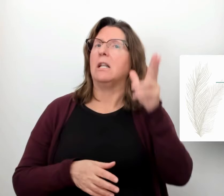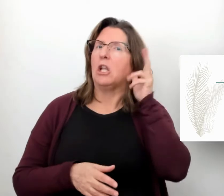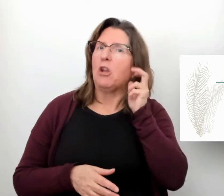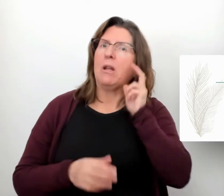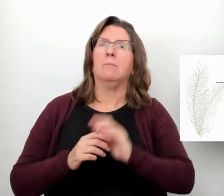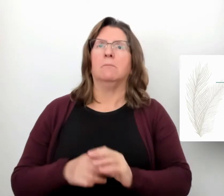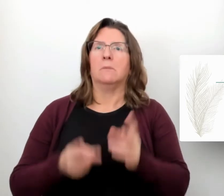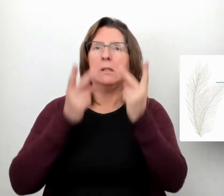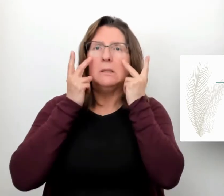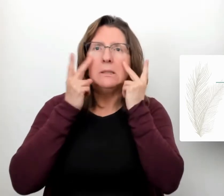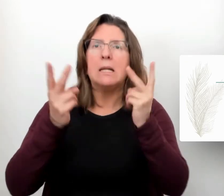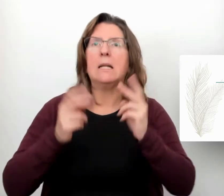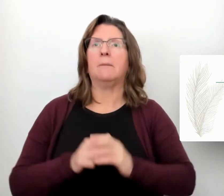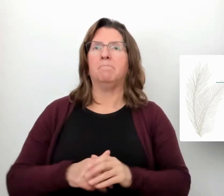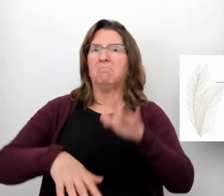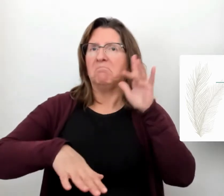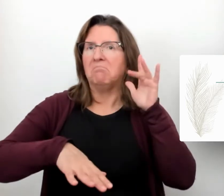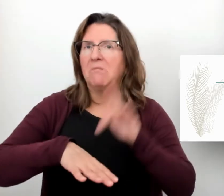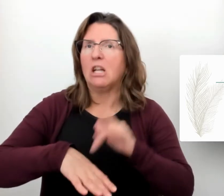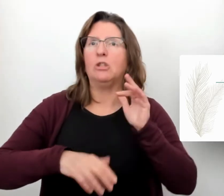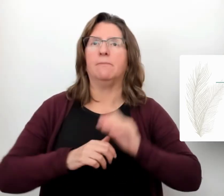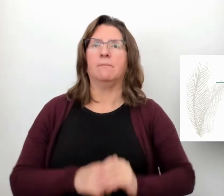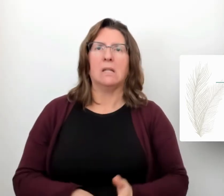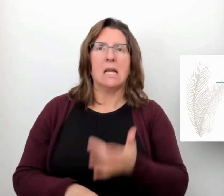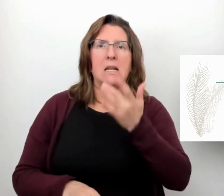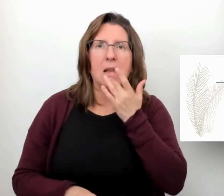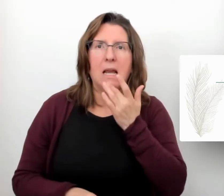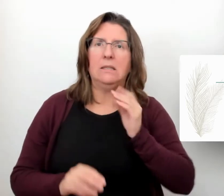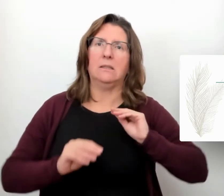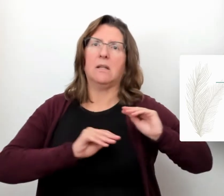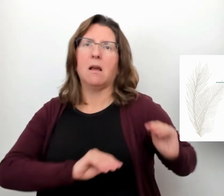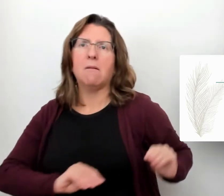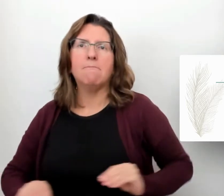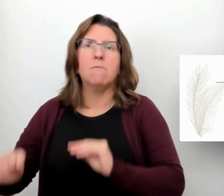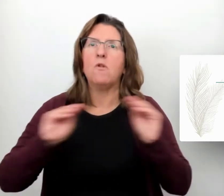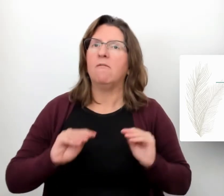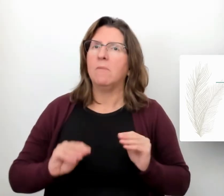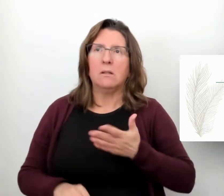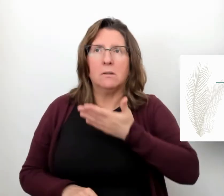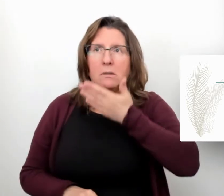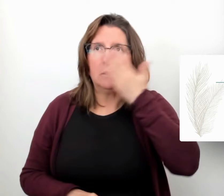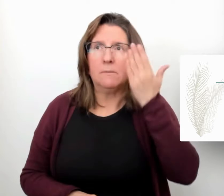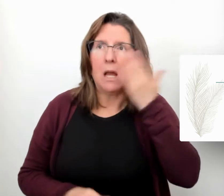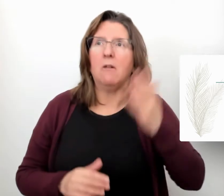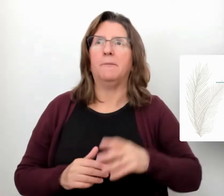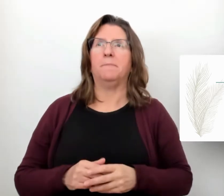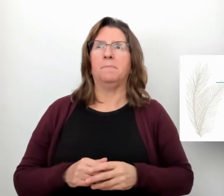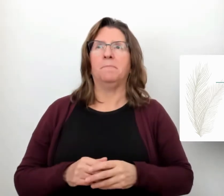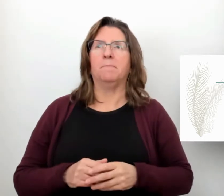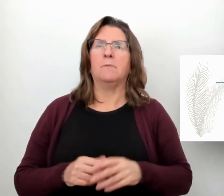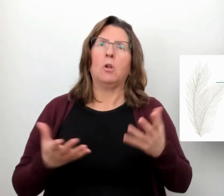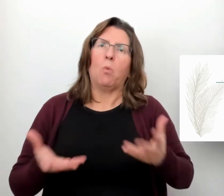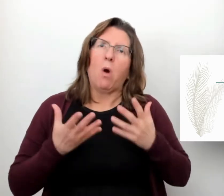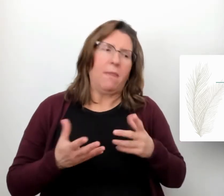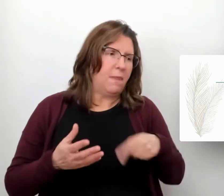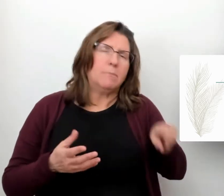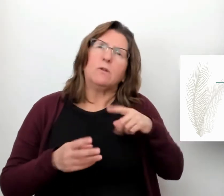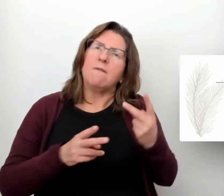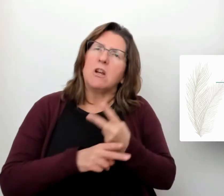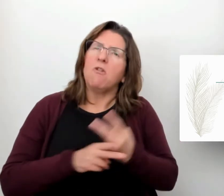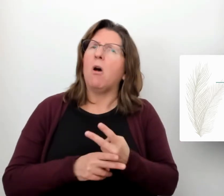hearing, seeing, touch, taste, movement, smell, etc.